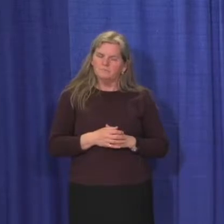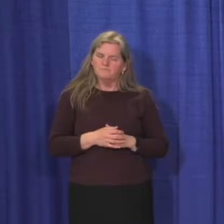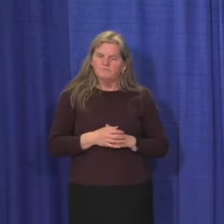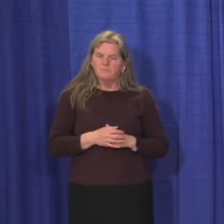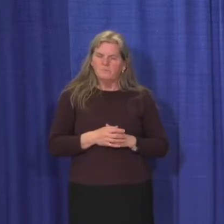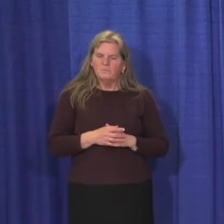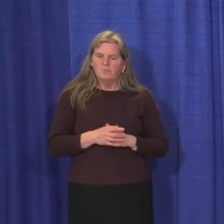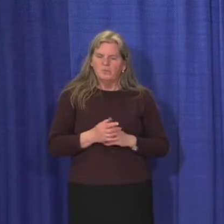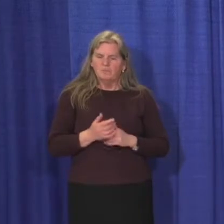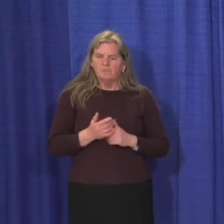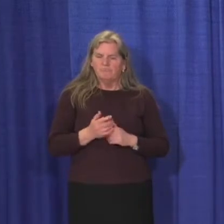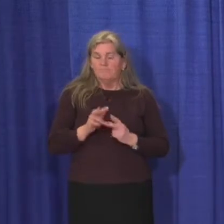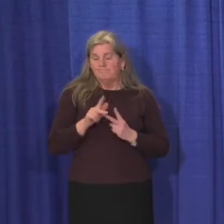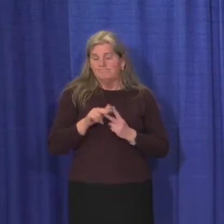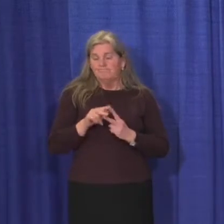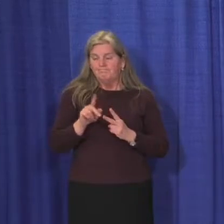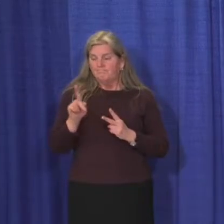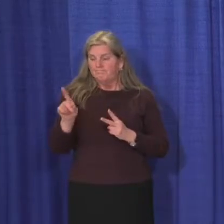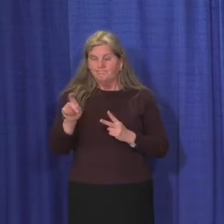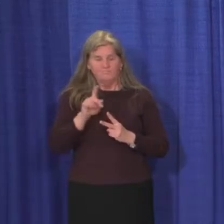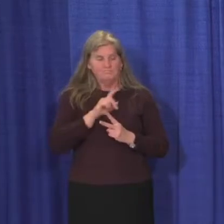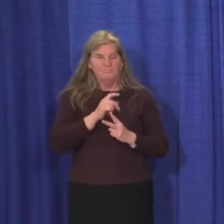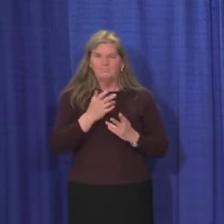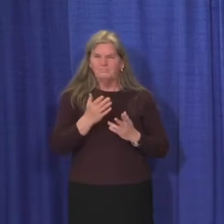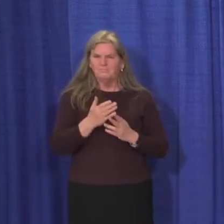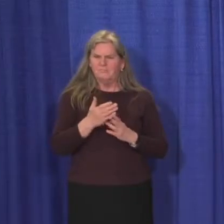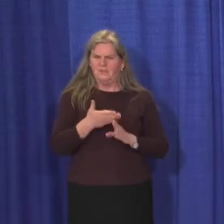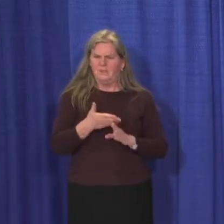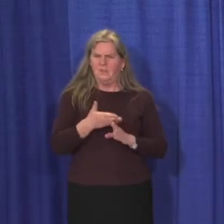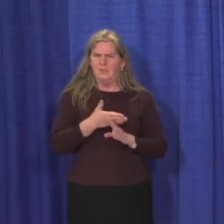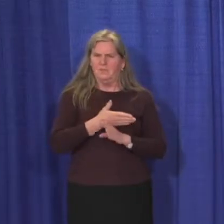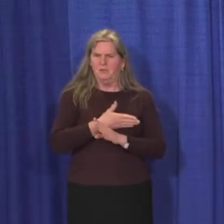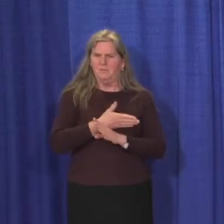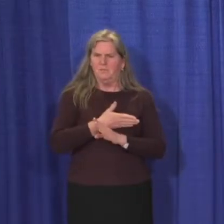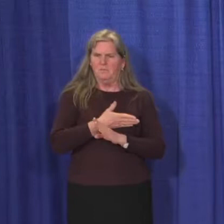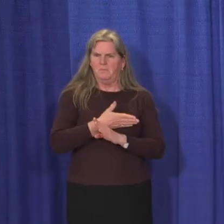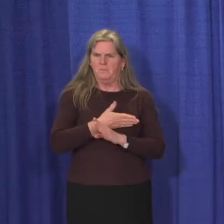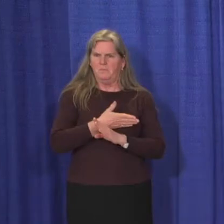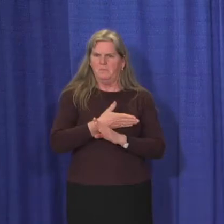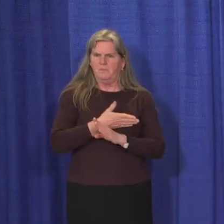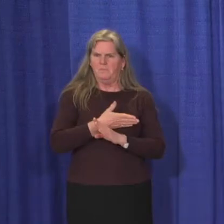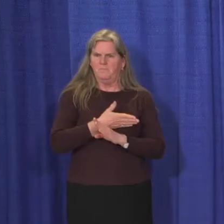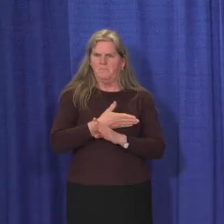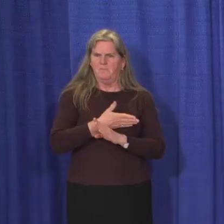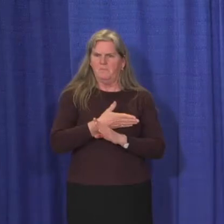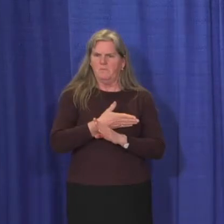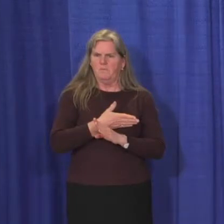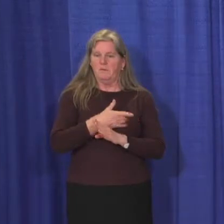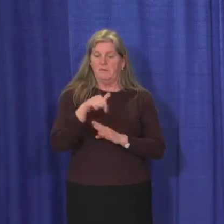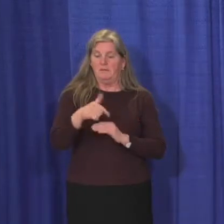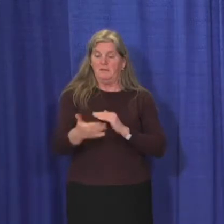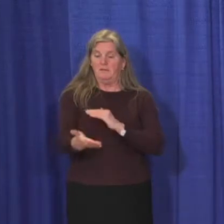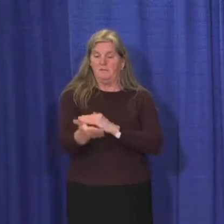Reporter: My first question is for either of you not to long before the briefing began the